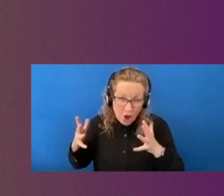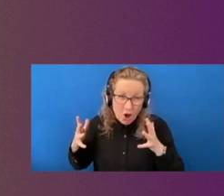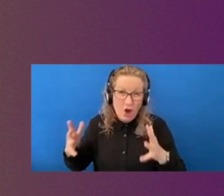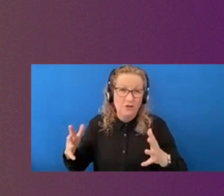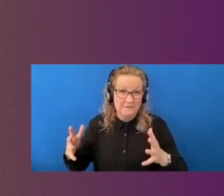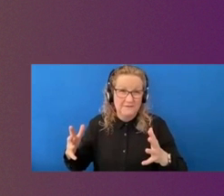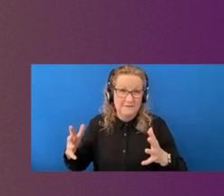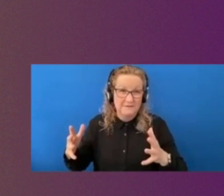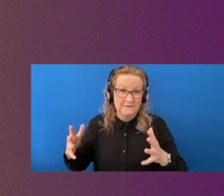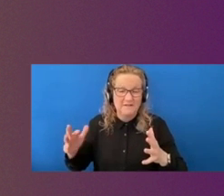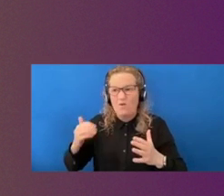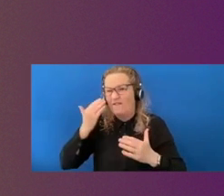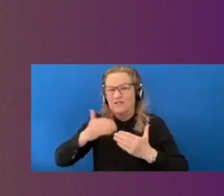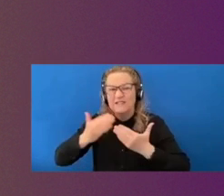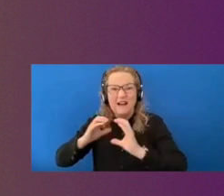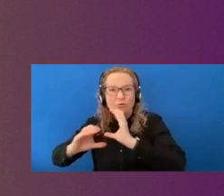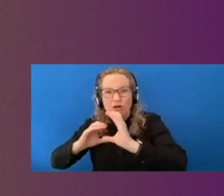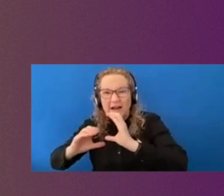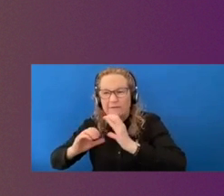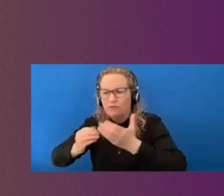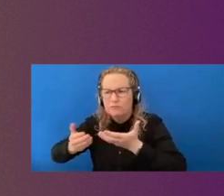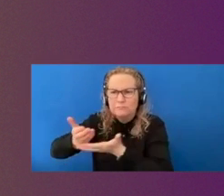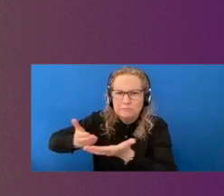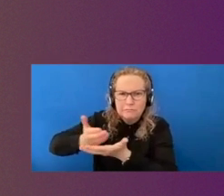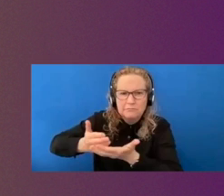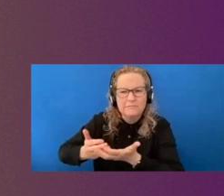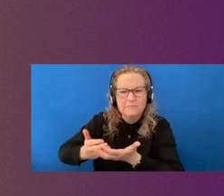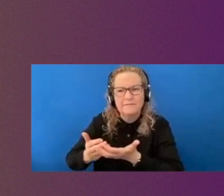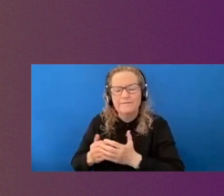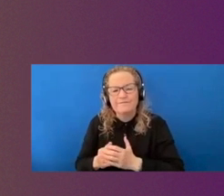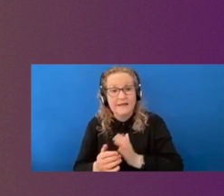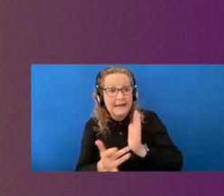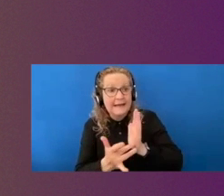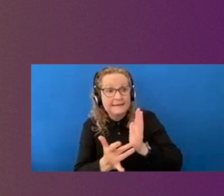day-to-day communications for conversations I did rely on tech as well as I use an app